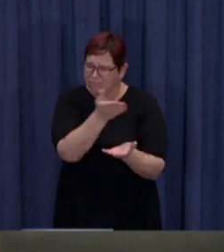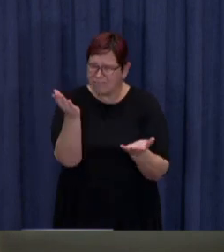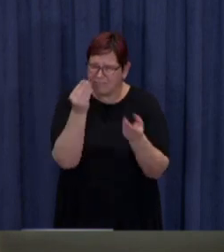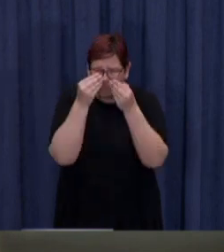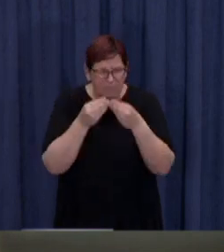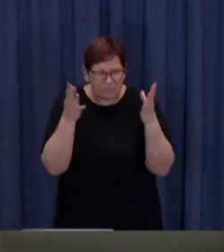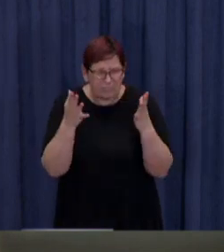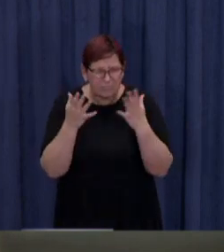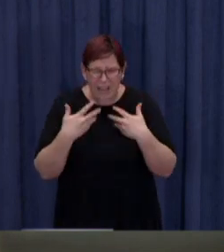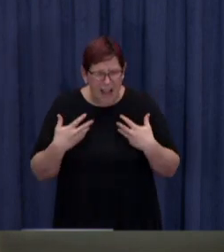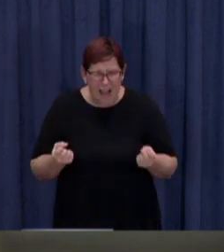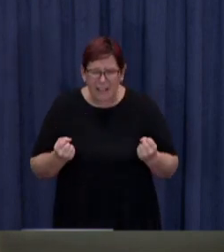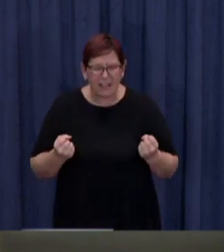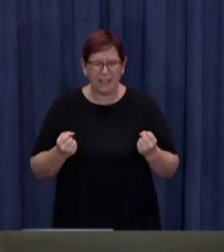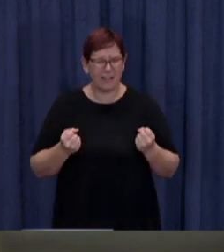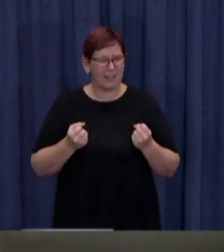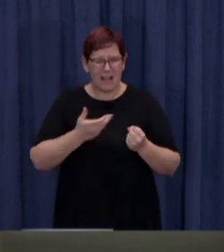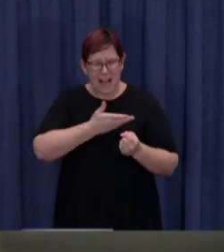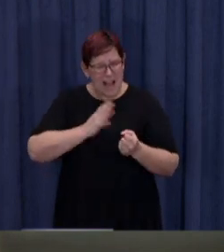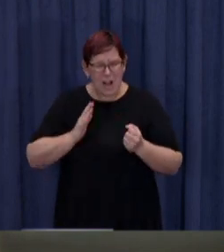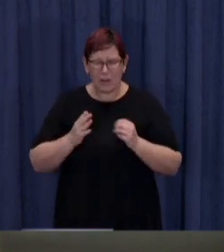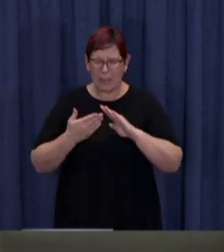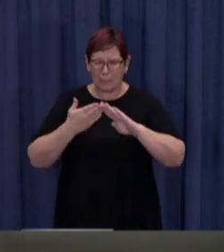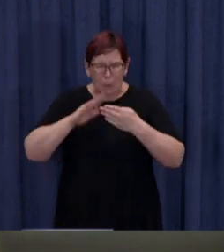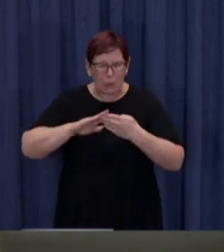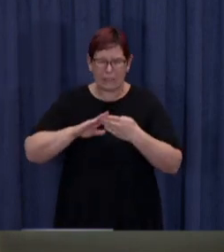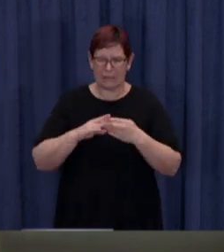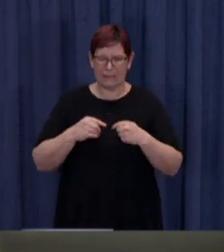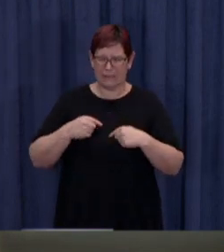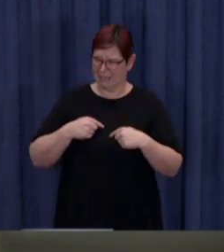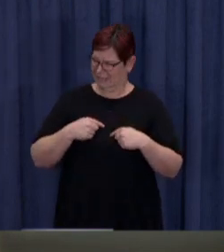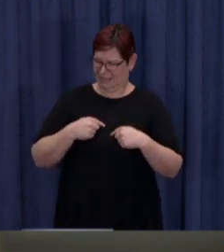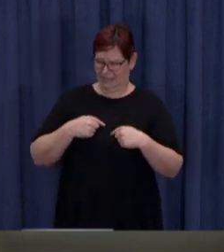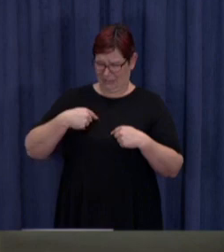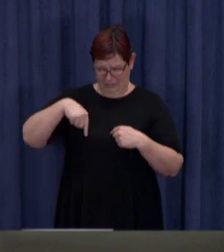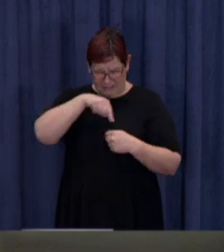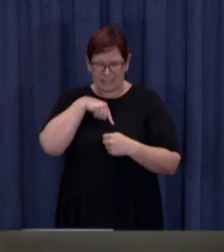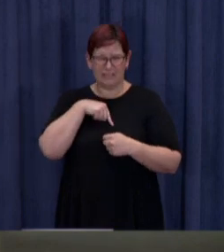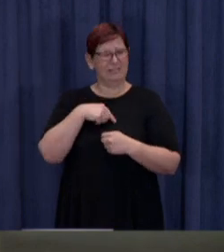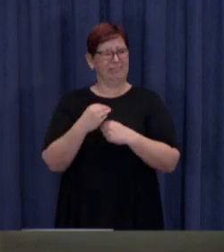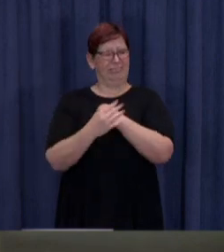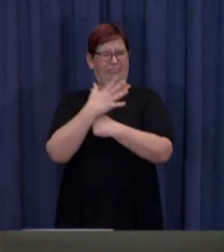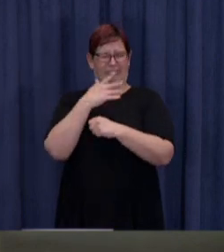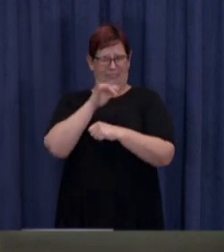community at risk this is behavior that is selfish it is unacceptable and it